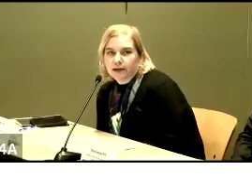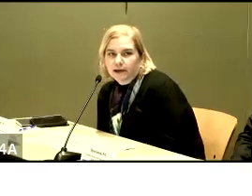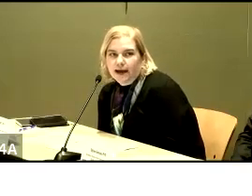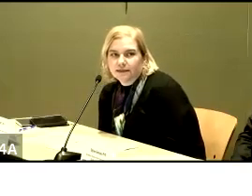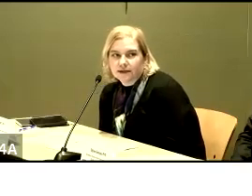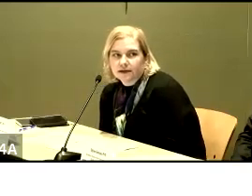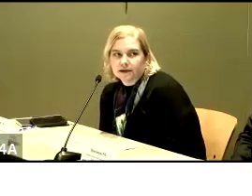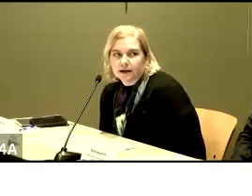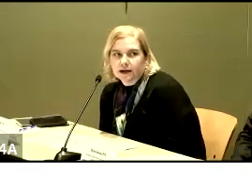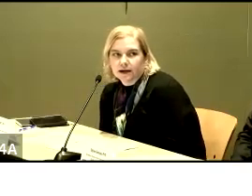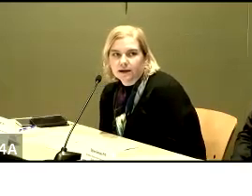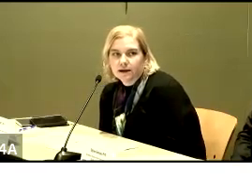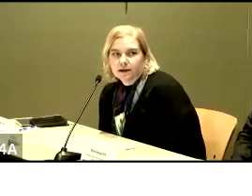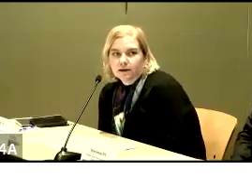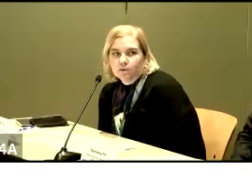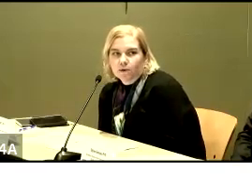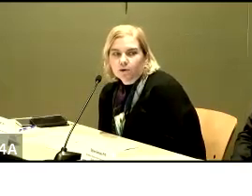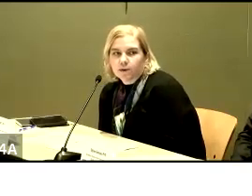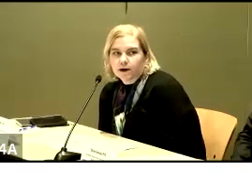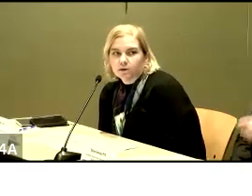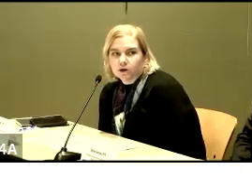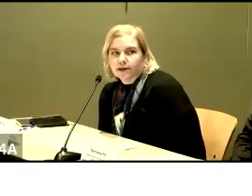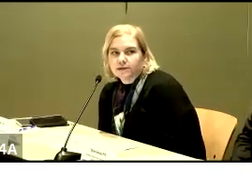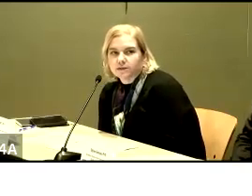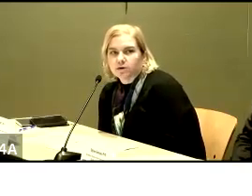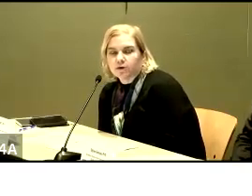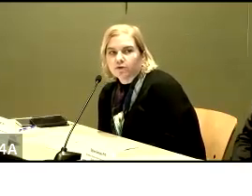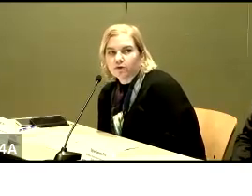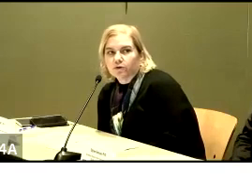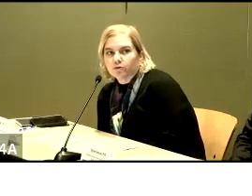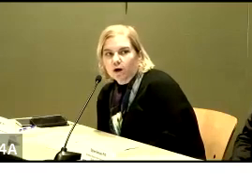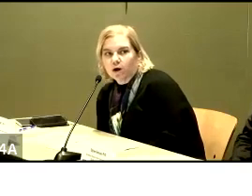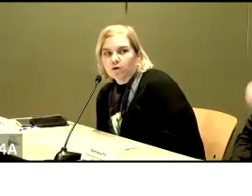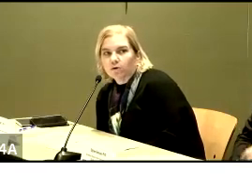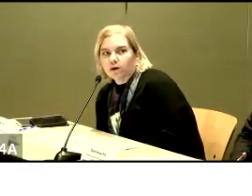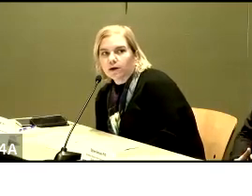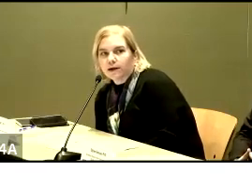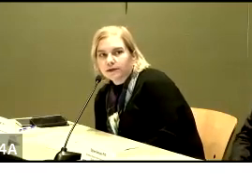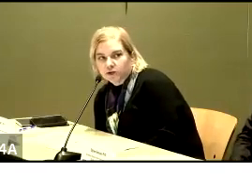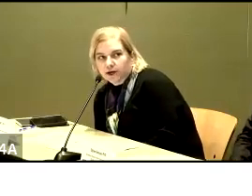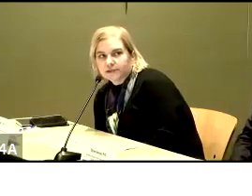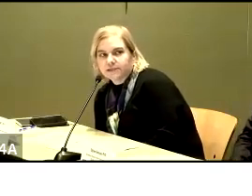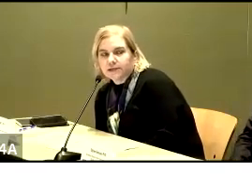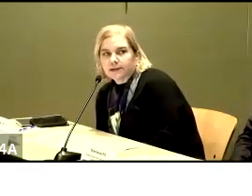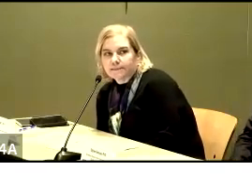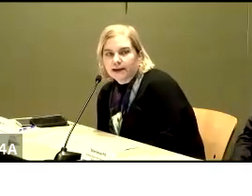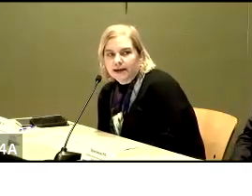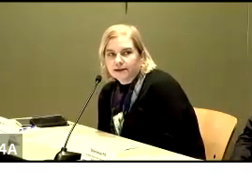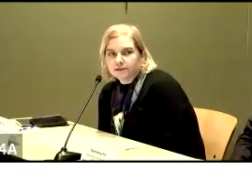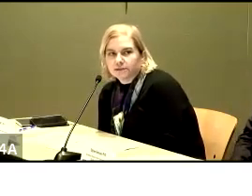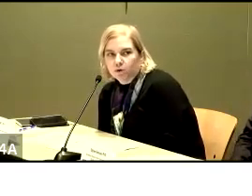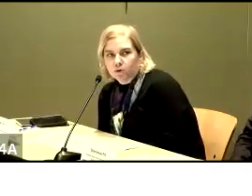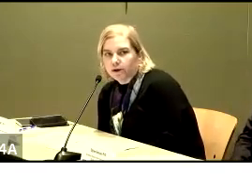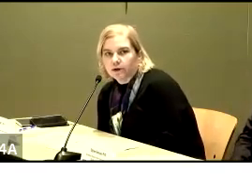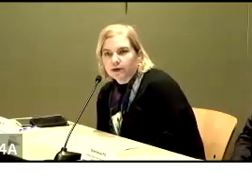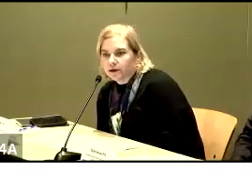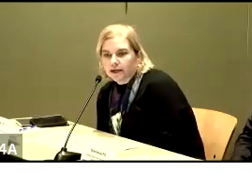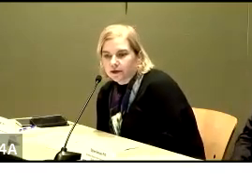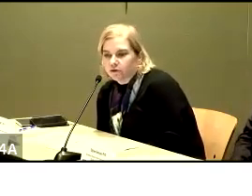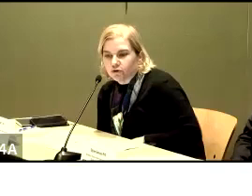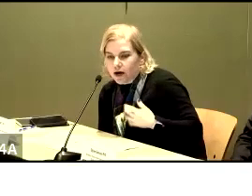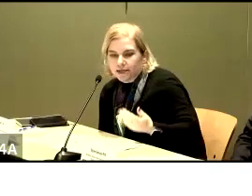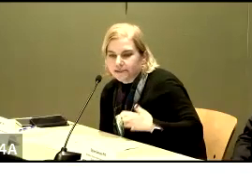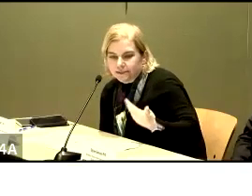But I think where we are looking to sort of grow interest and support, you know, in a cross,